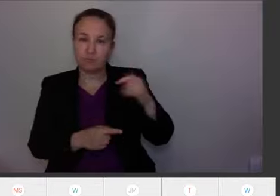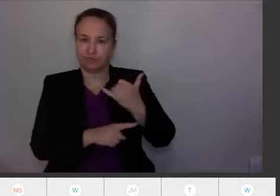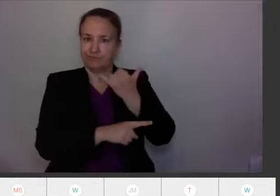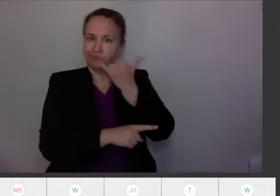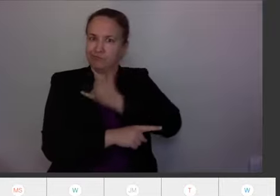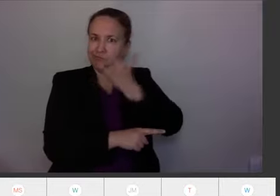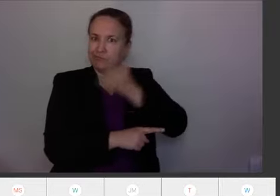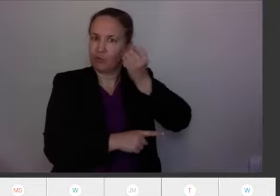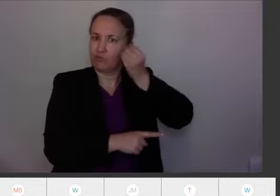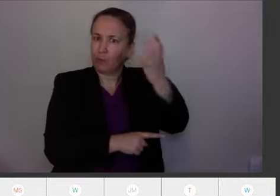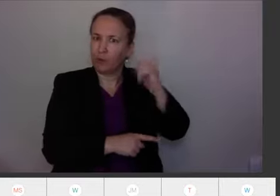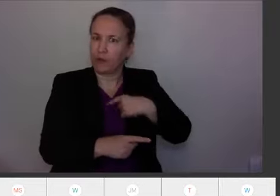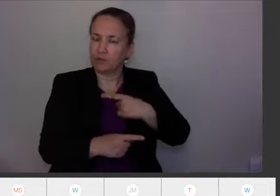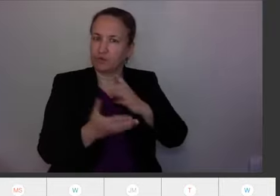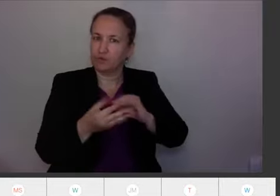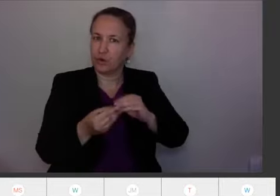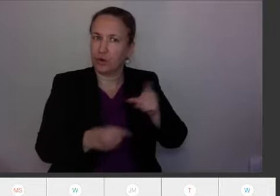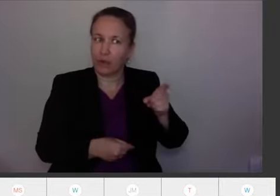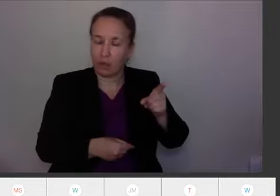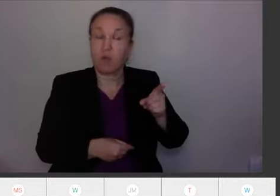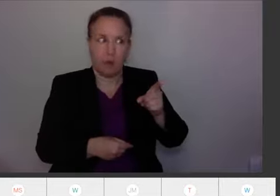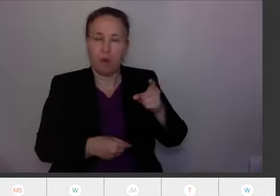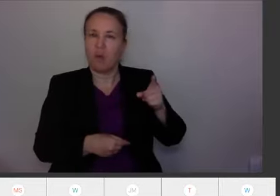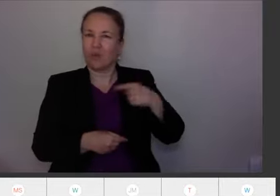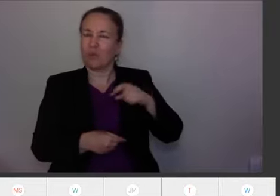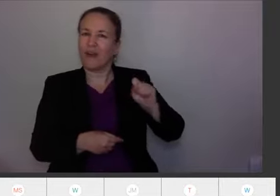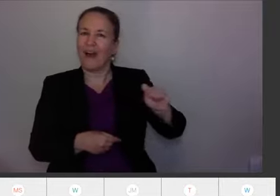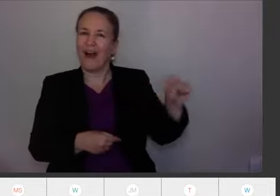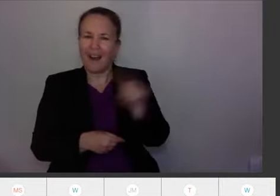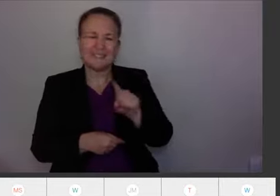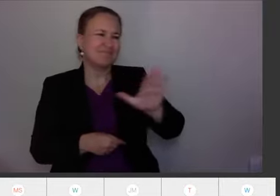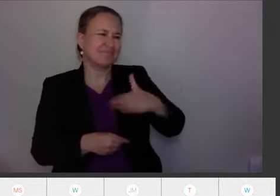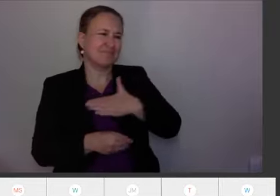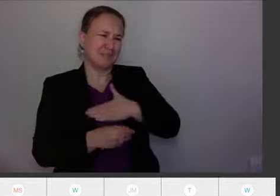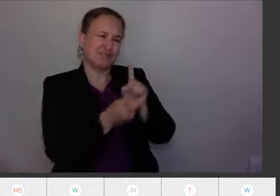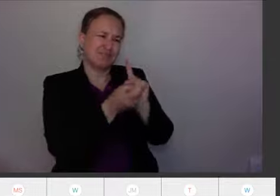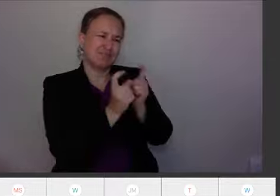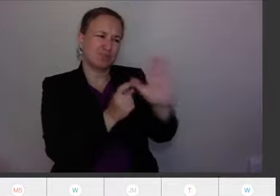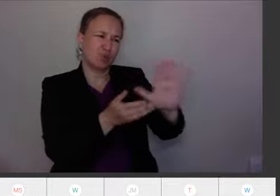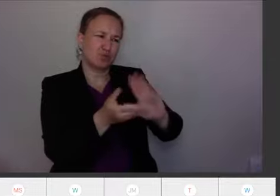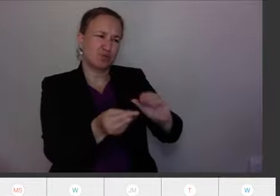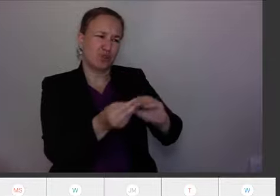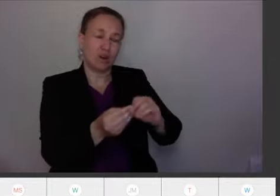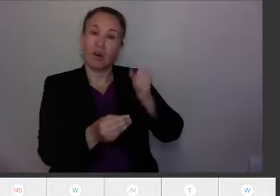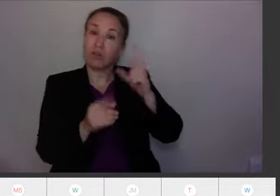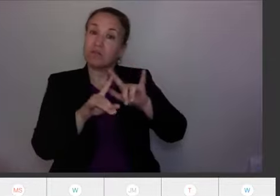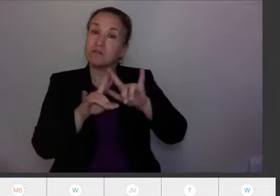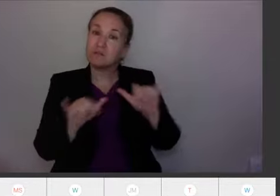this story we asked those media outlets to correct their stories but we also want to share this correction